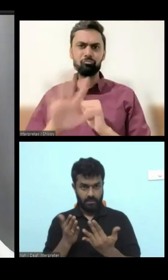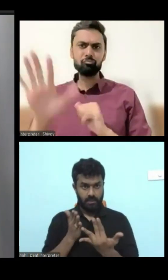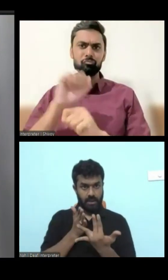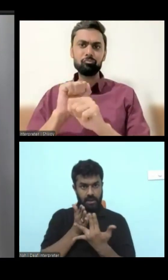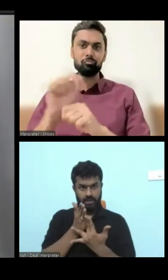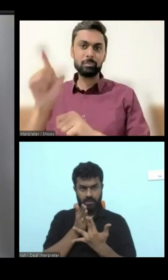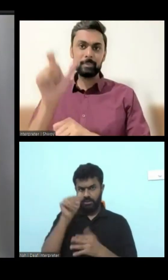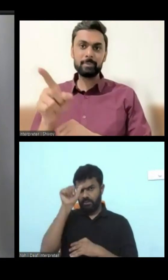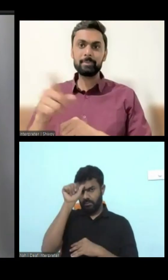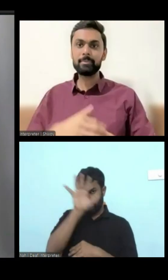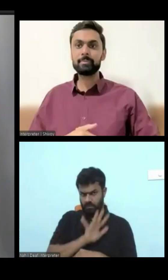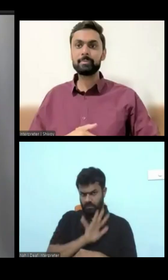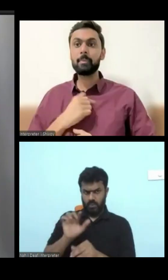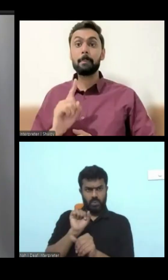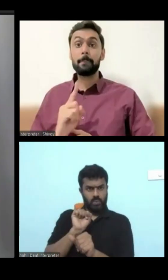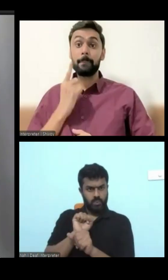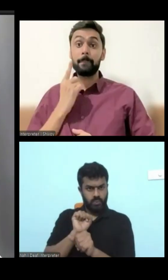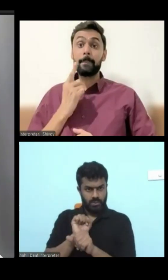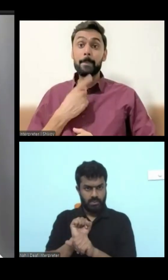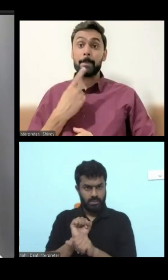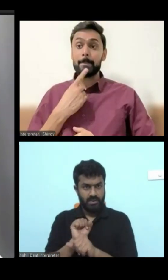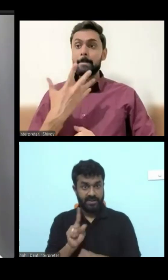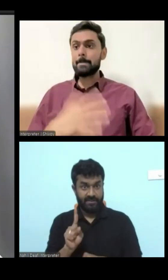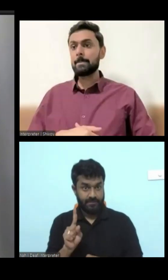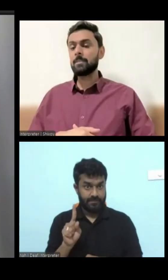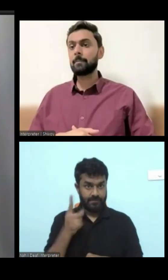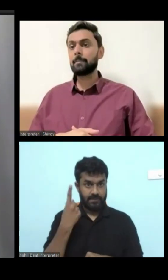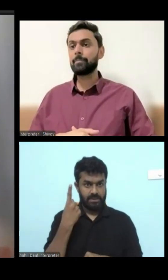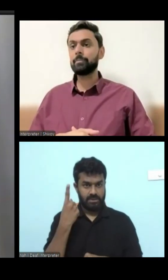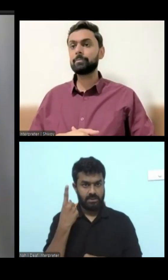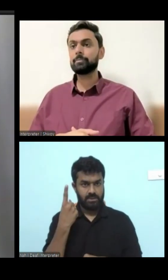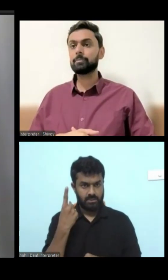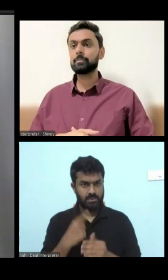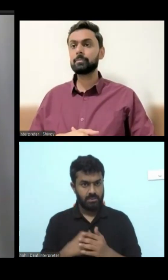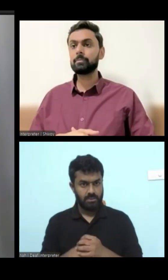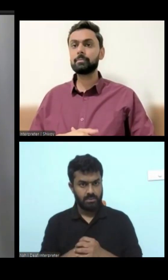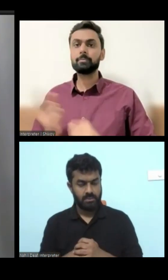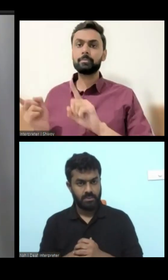First, I would like to talk about the issue of scribes, like the concern that we are talking